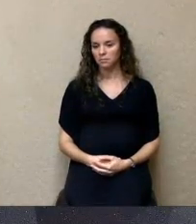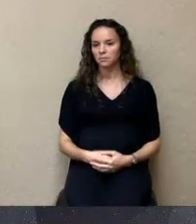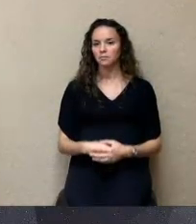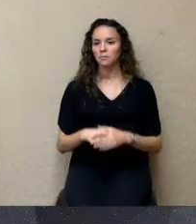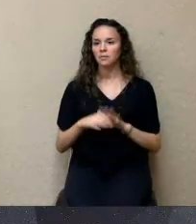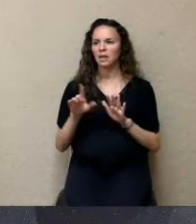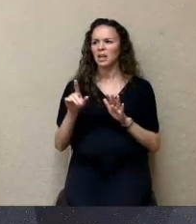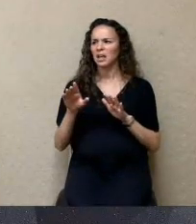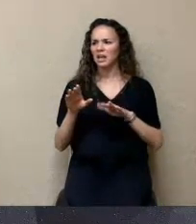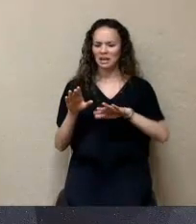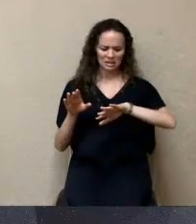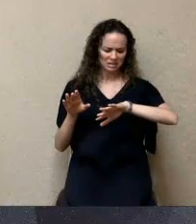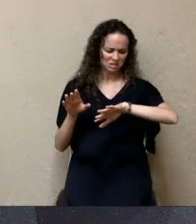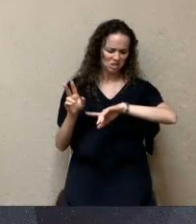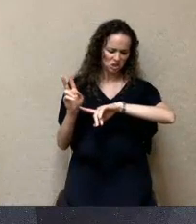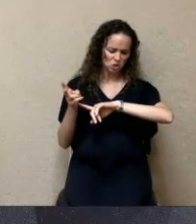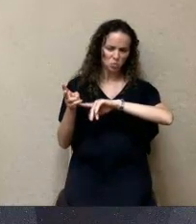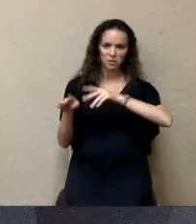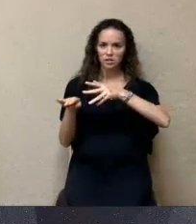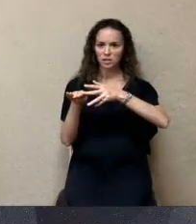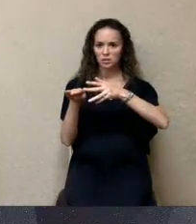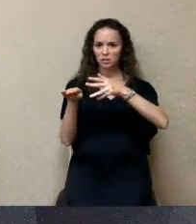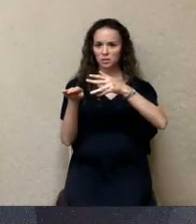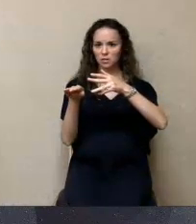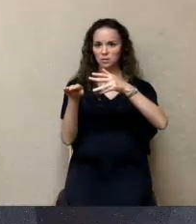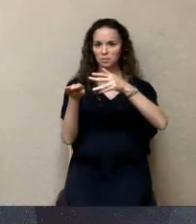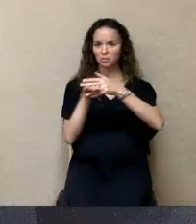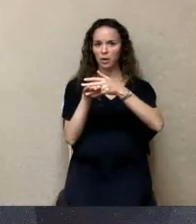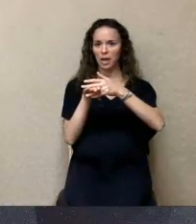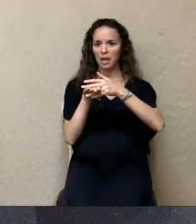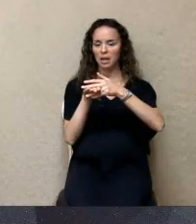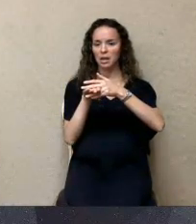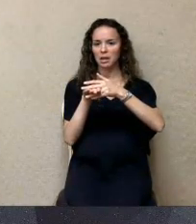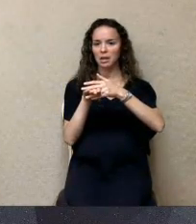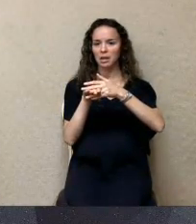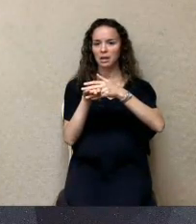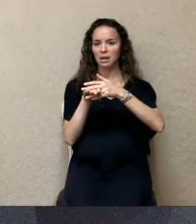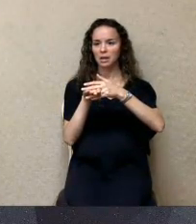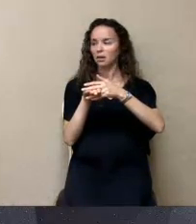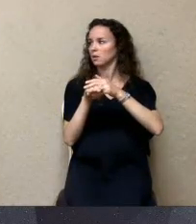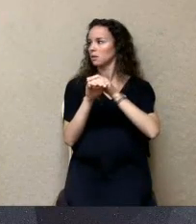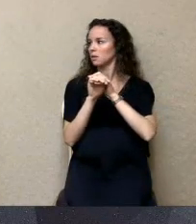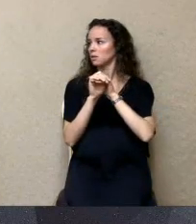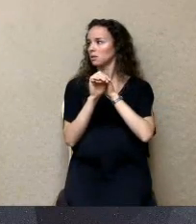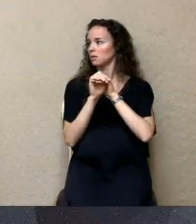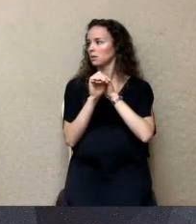And then we can -- And I think the break is starting in like two minutes, so if anybody needs to use the bathroom or do any of that while he's finishing up, too,